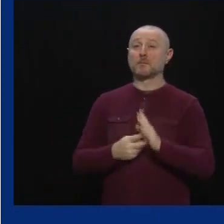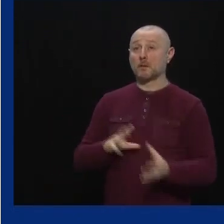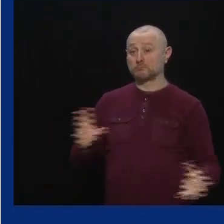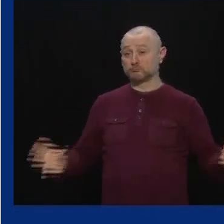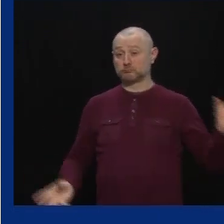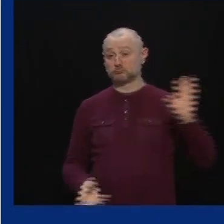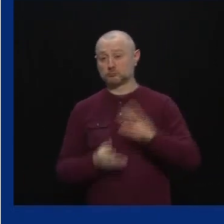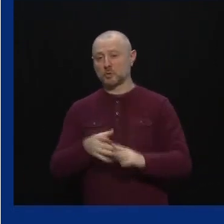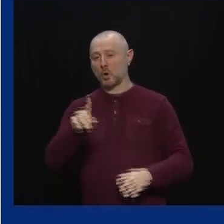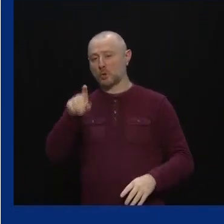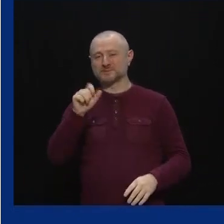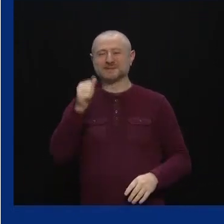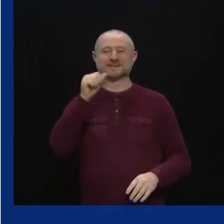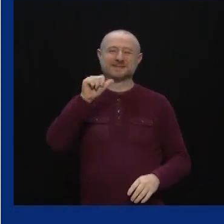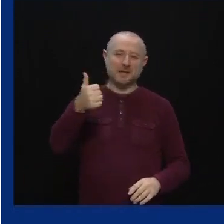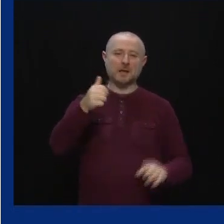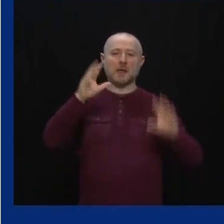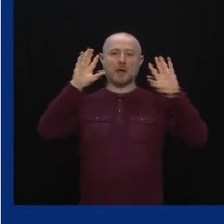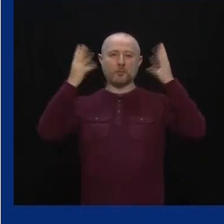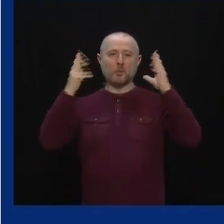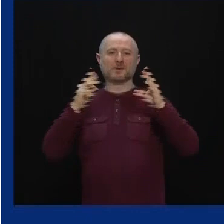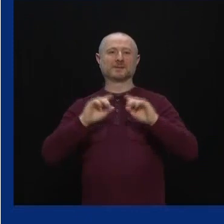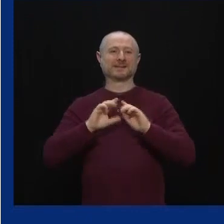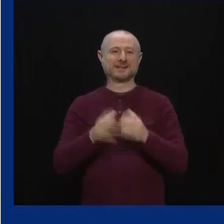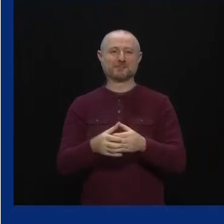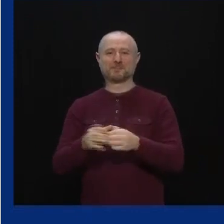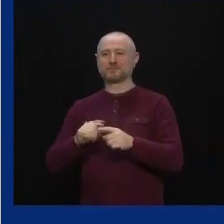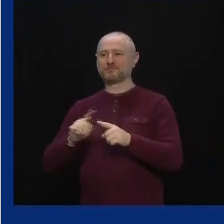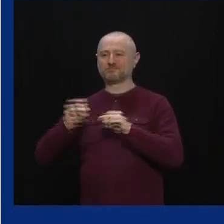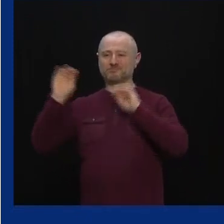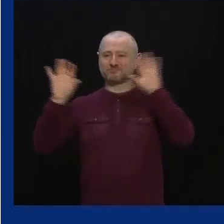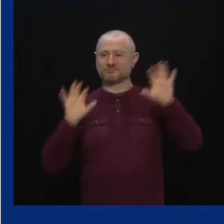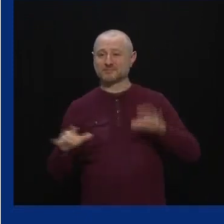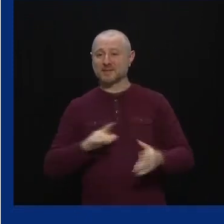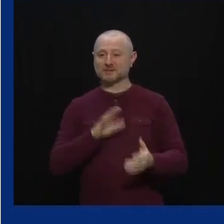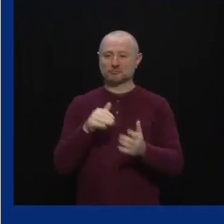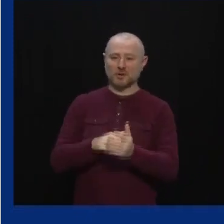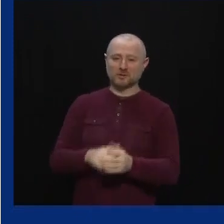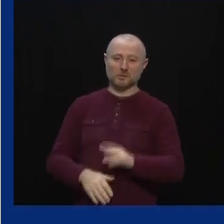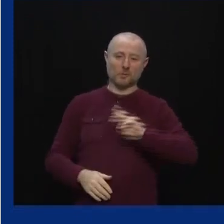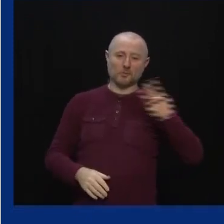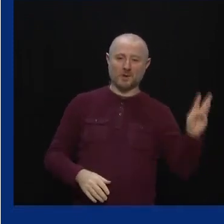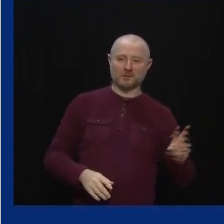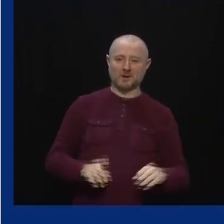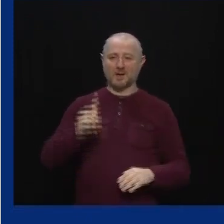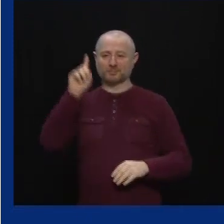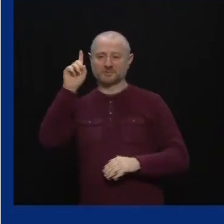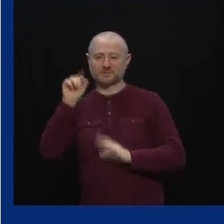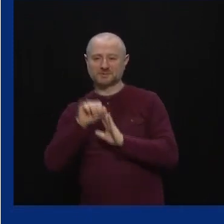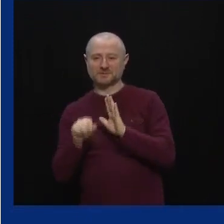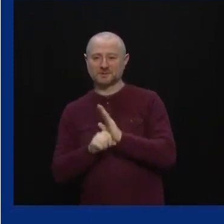WE HAVE 30 MORE OF THOSE TEAMS ARRIVING IN STATE ON SUNDAY. THAT'LL GIVE US 110 TEAMS IN TOTAL.